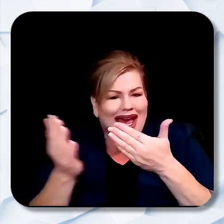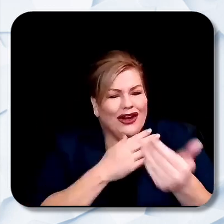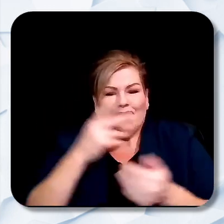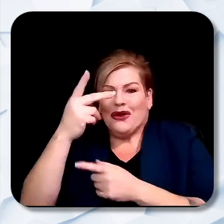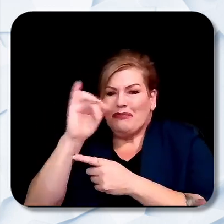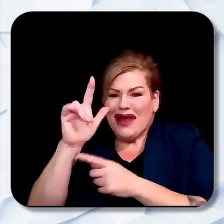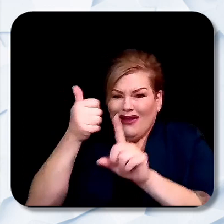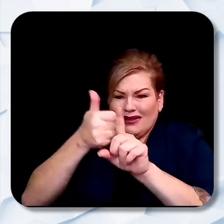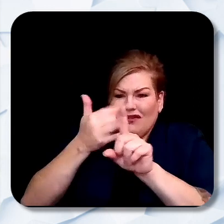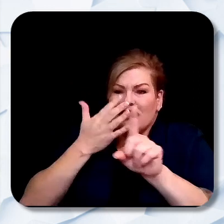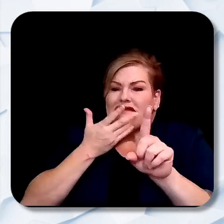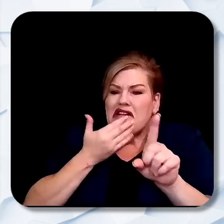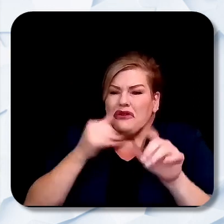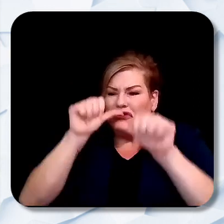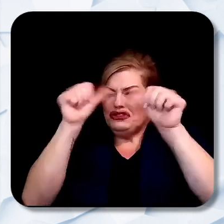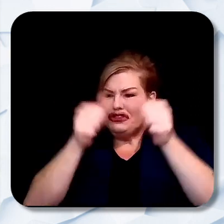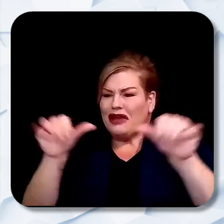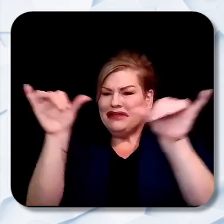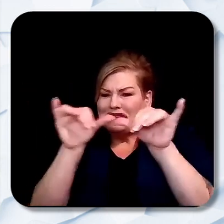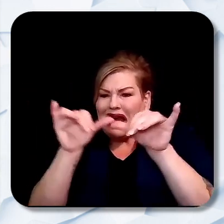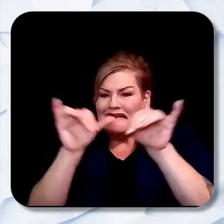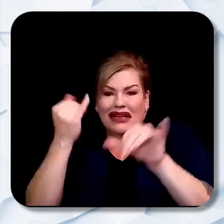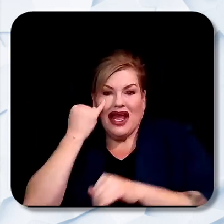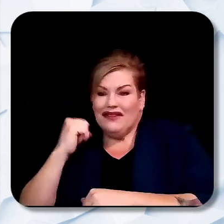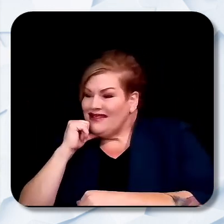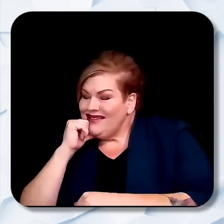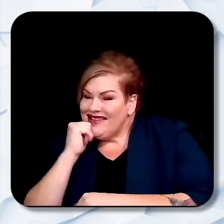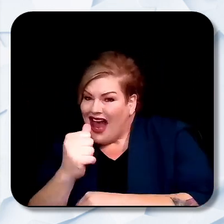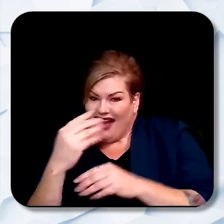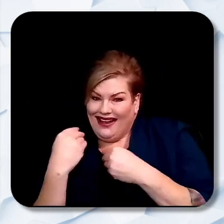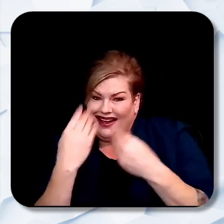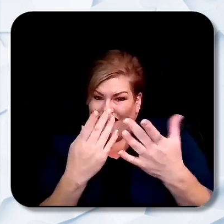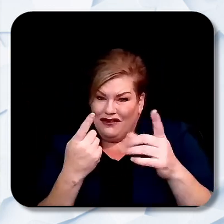or size that does not come from a health care. Provider can contain fentanyl and can be deadly.